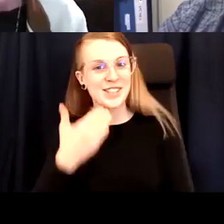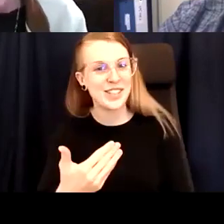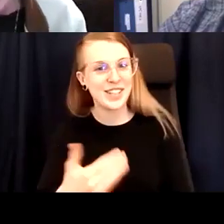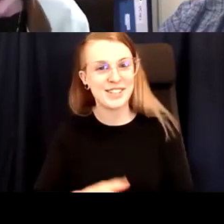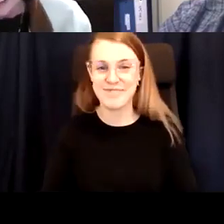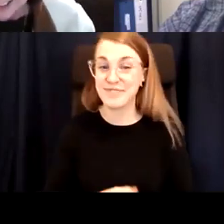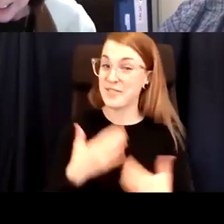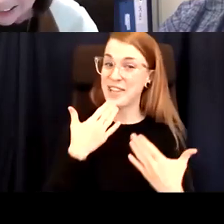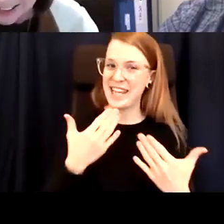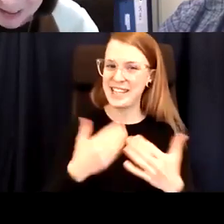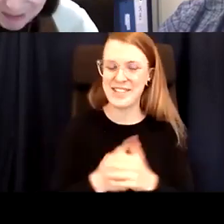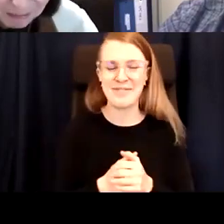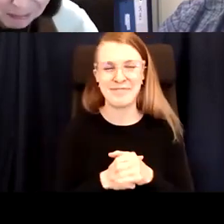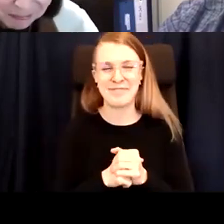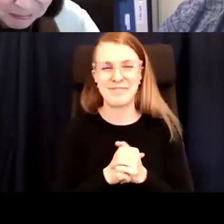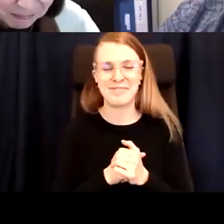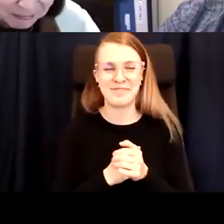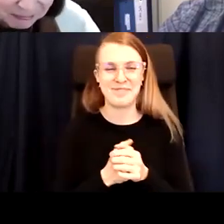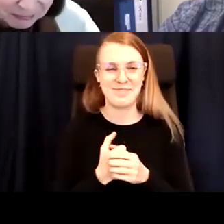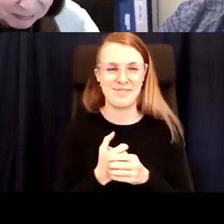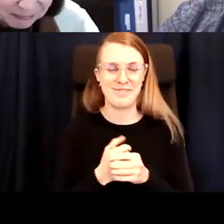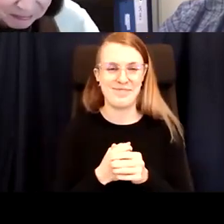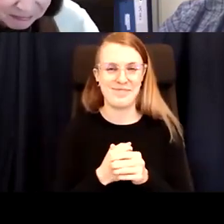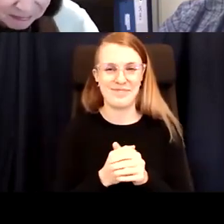Well, thank you.